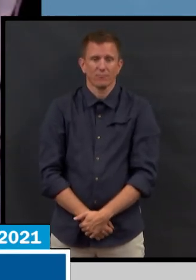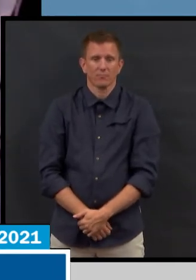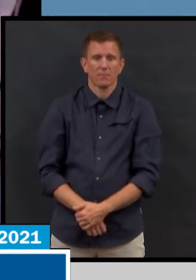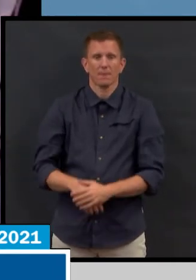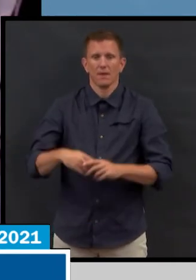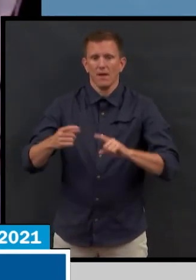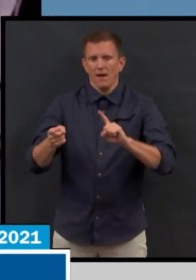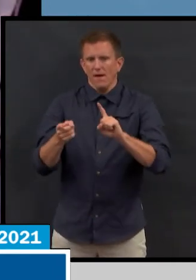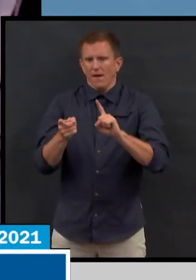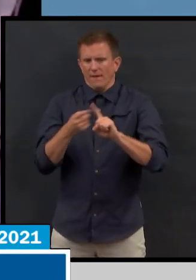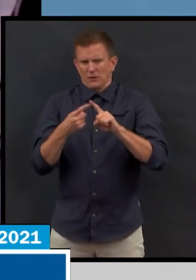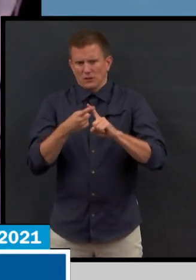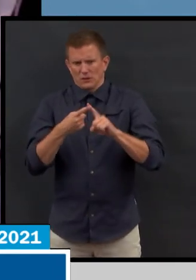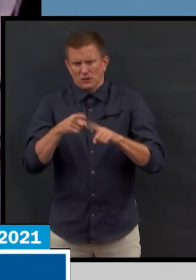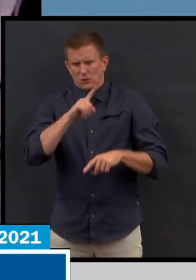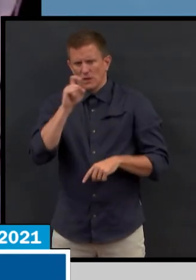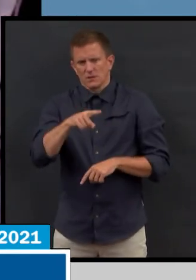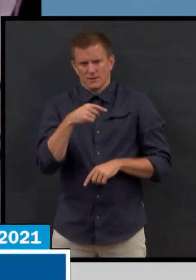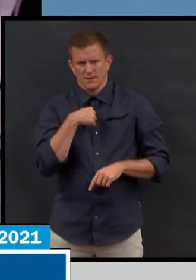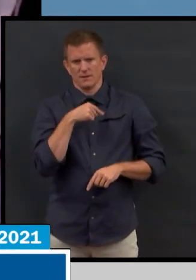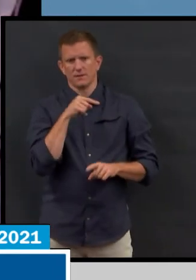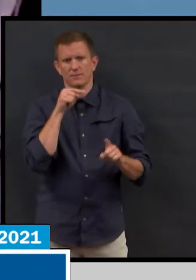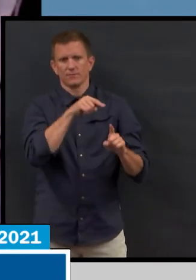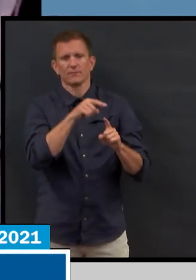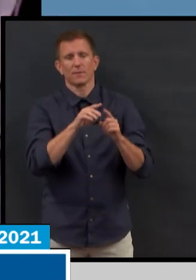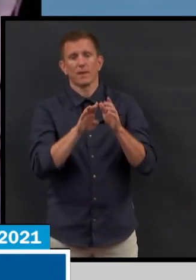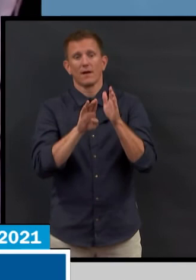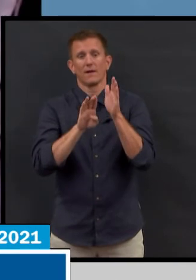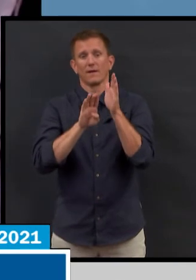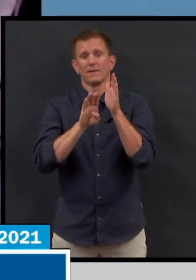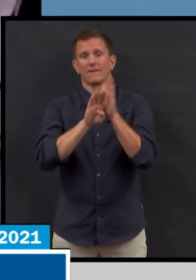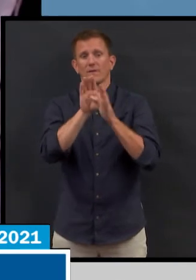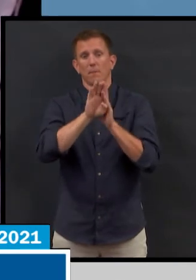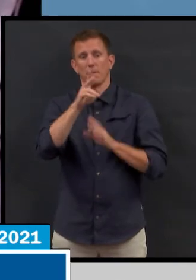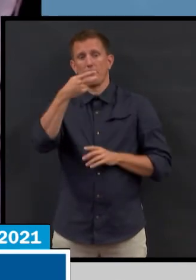uh the development of the parkland south of northfield high school so mallory i'm assuming